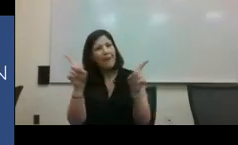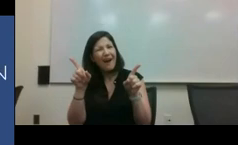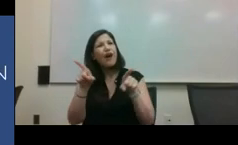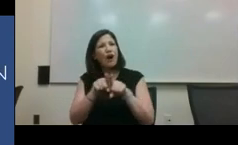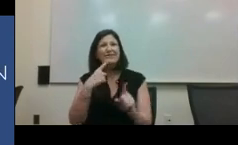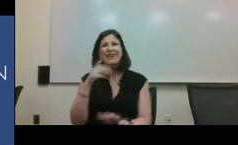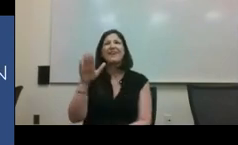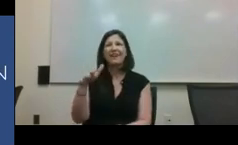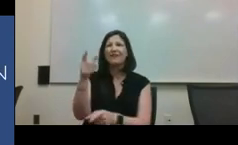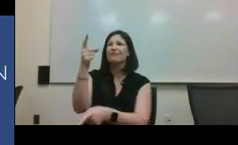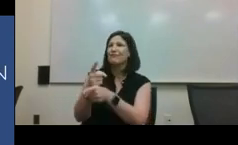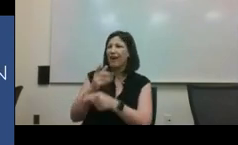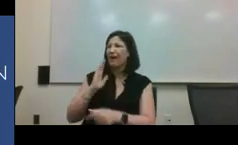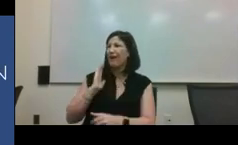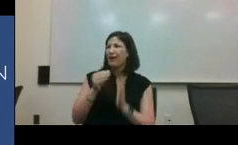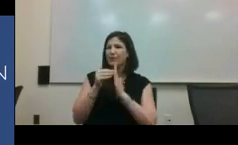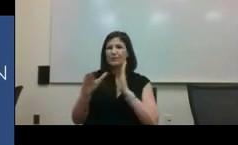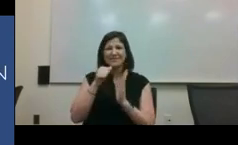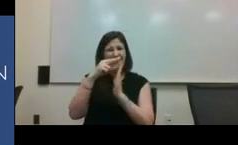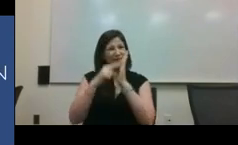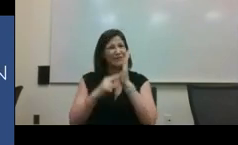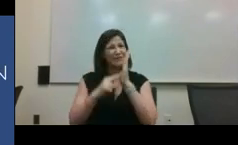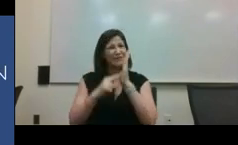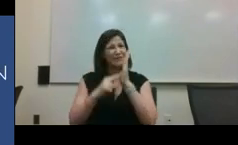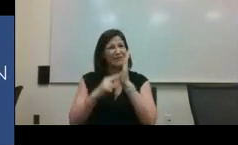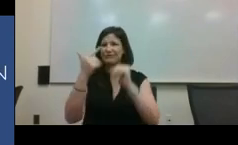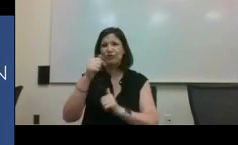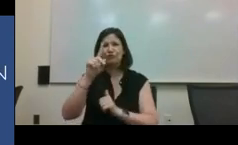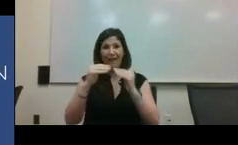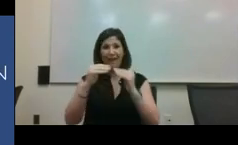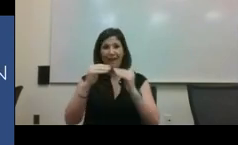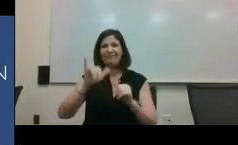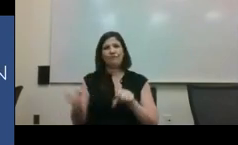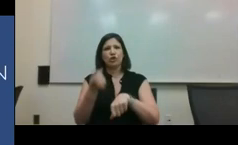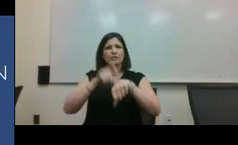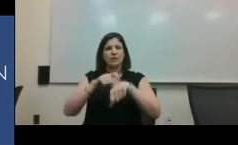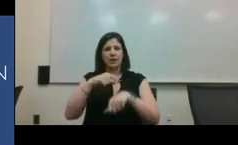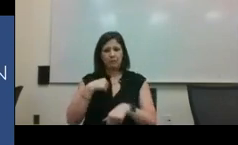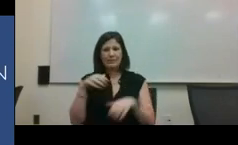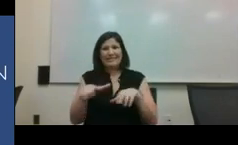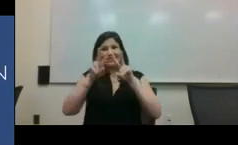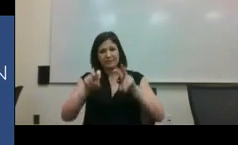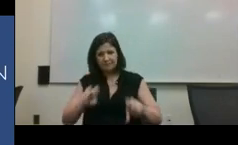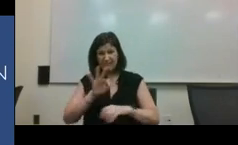"You're right, our students are not reading at grade level." And this is the first time we've actually done an assessment of them.